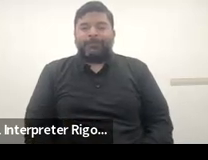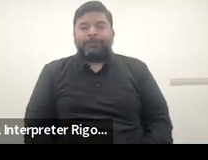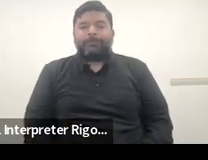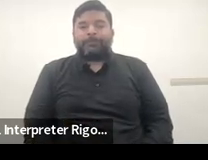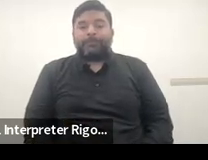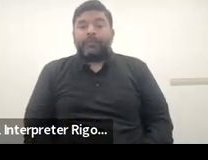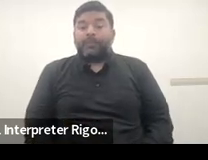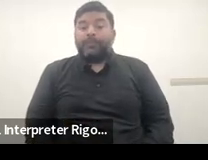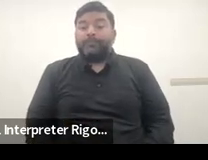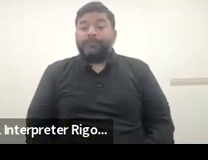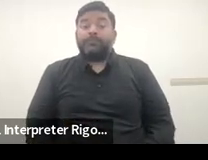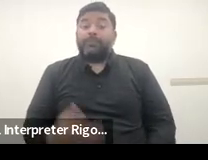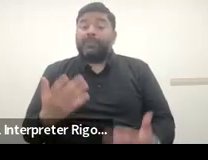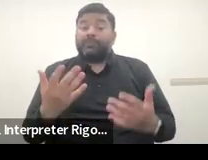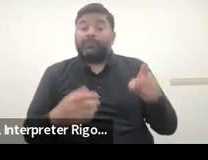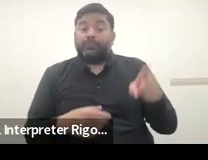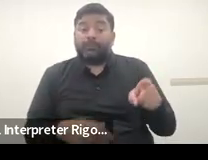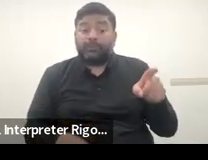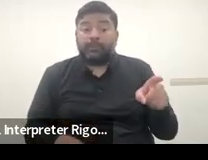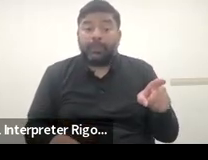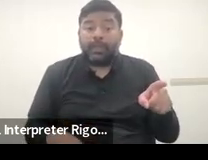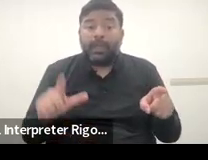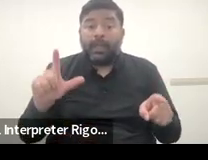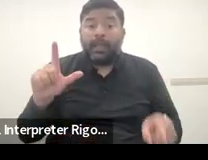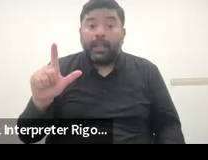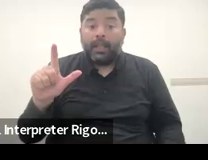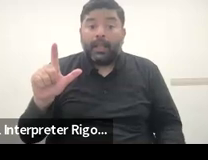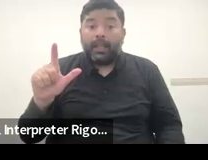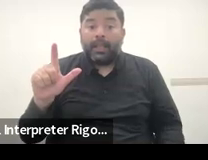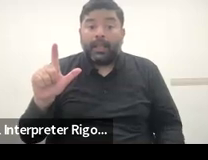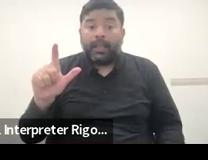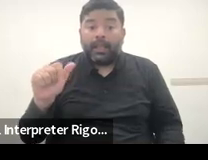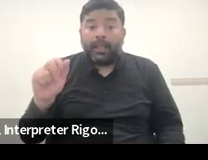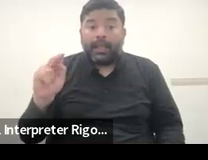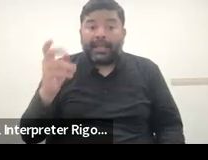Just to point out a couple these, Lancaster Sensorimotor Norms is information like taste